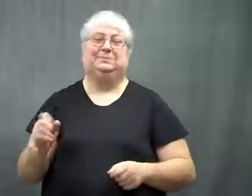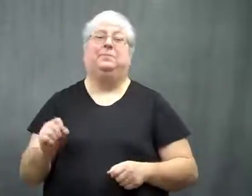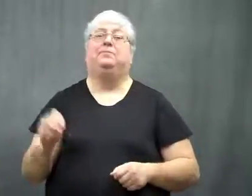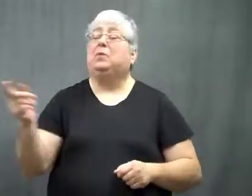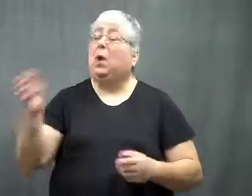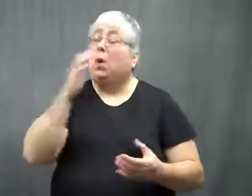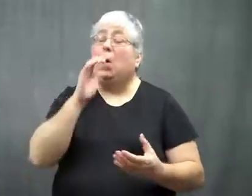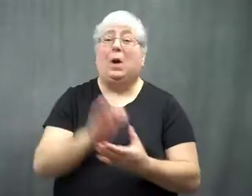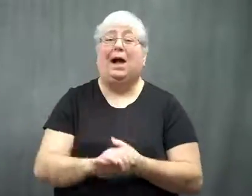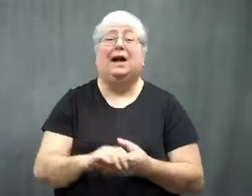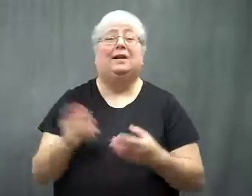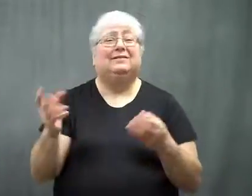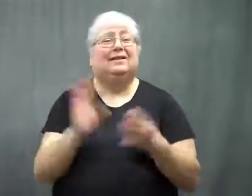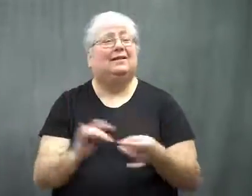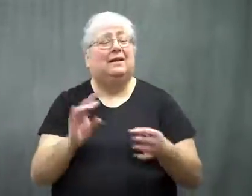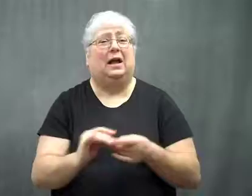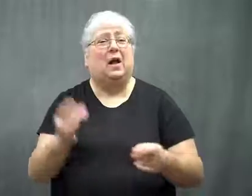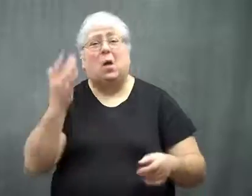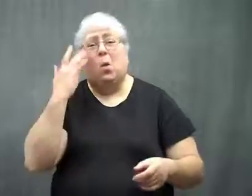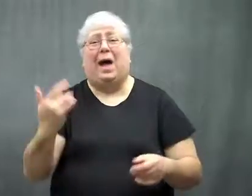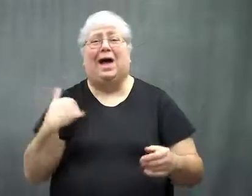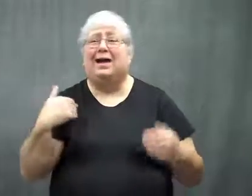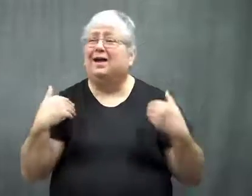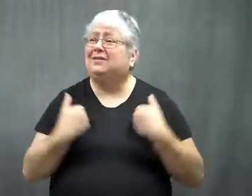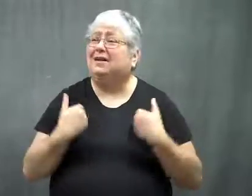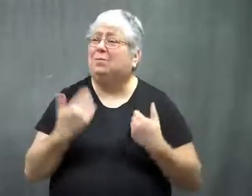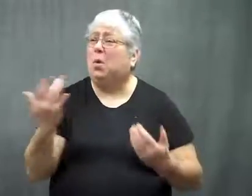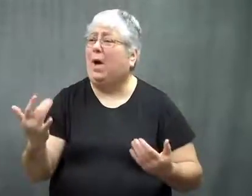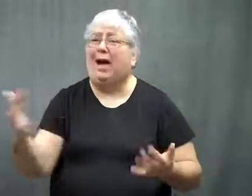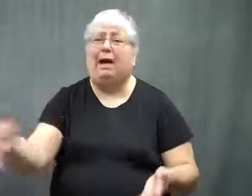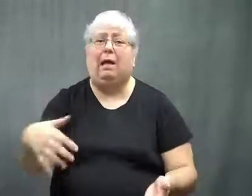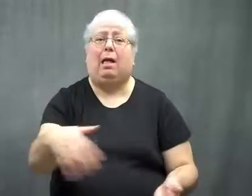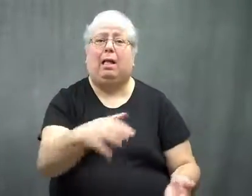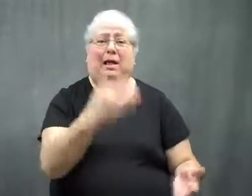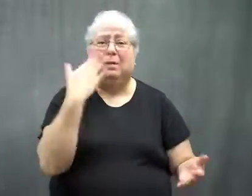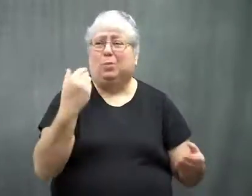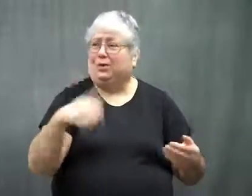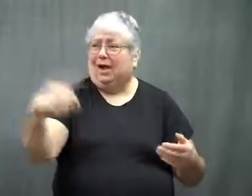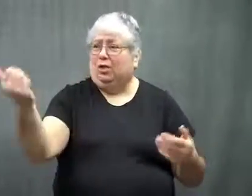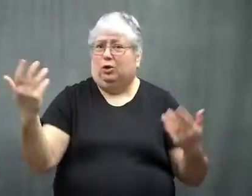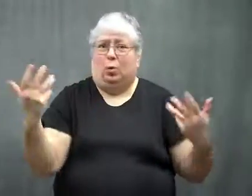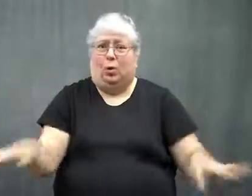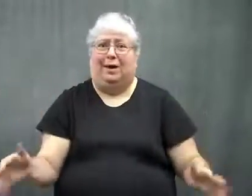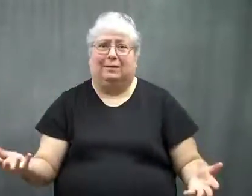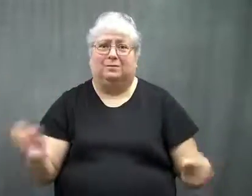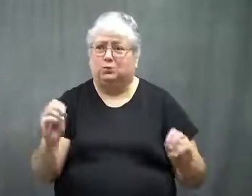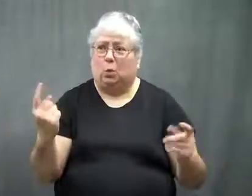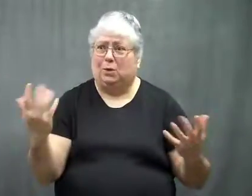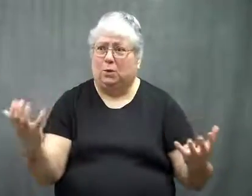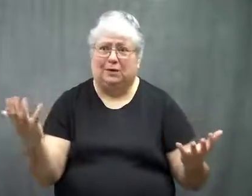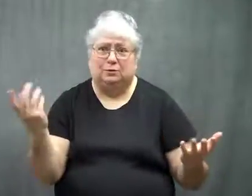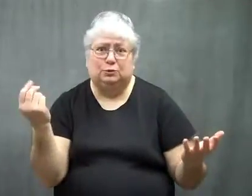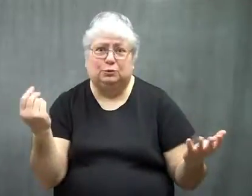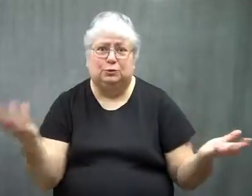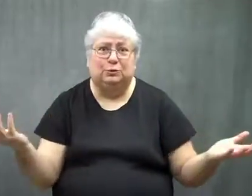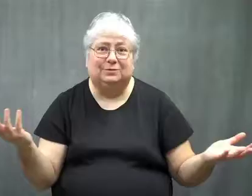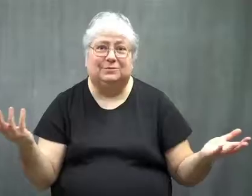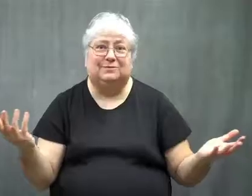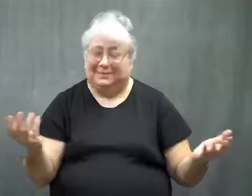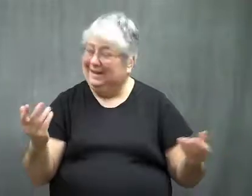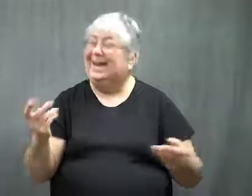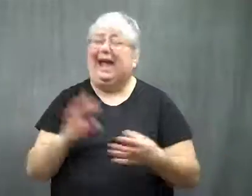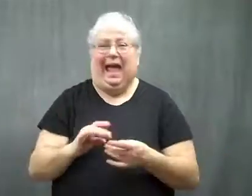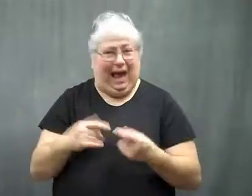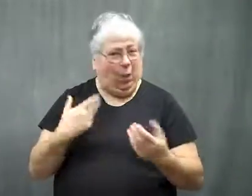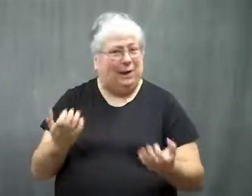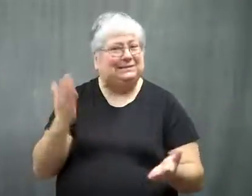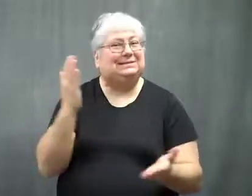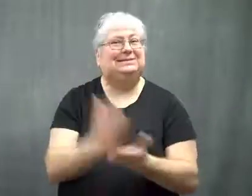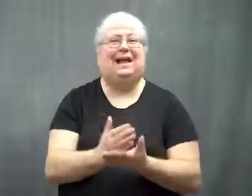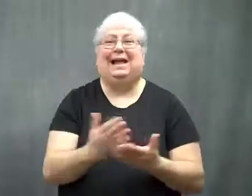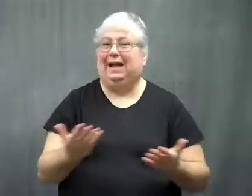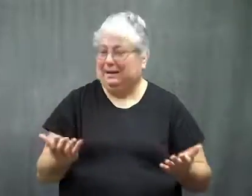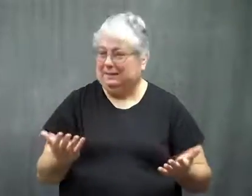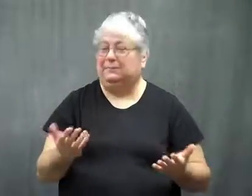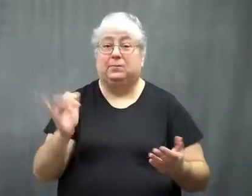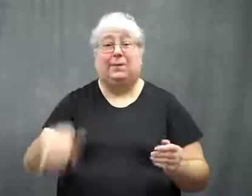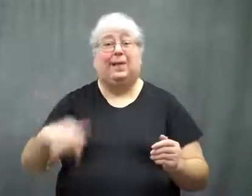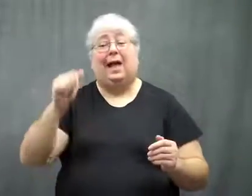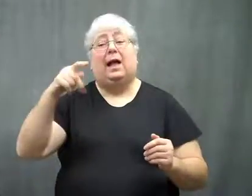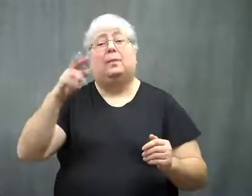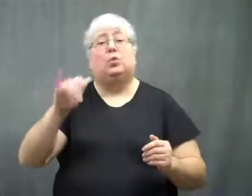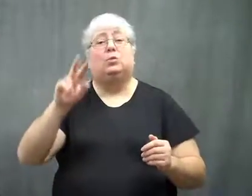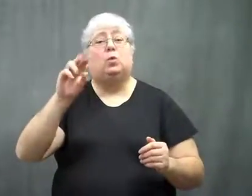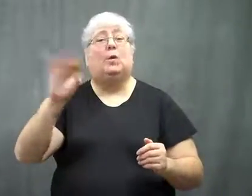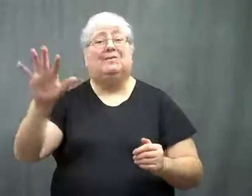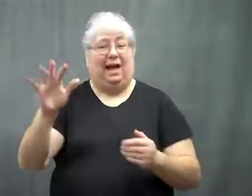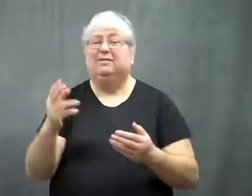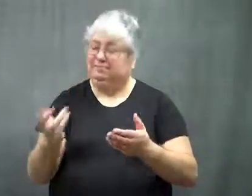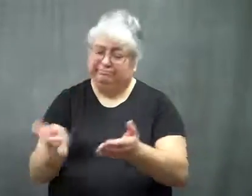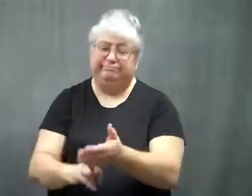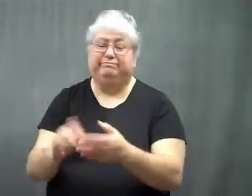His wife said they had so many animals because no one else wanted them.